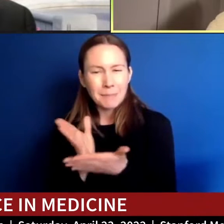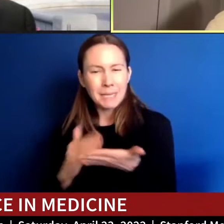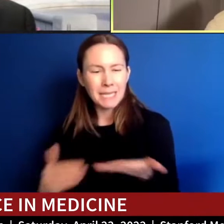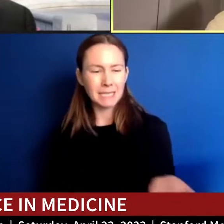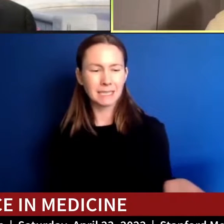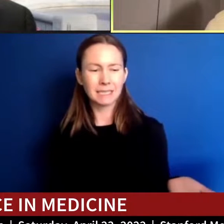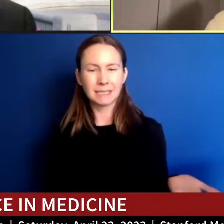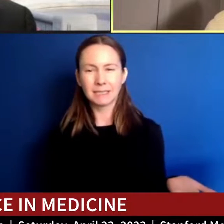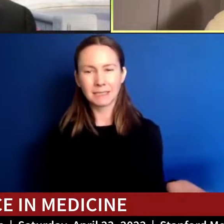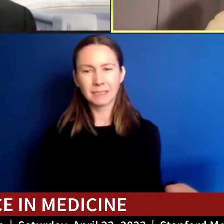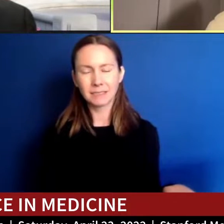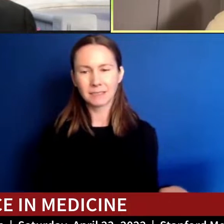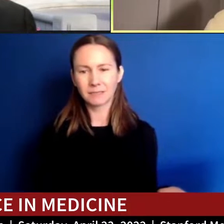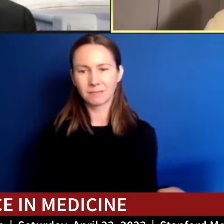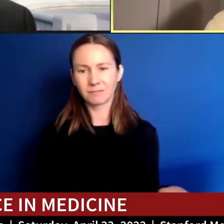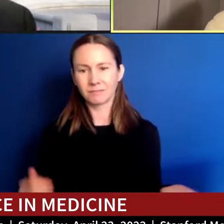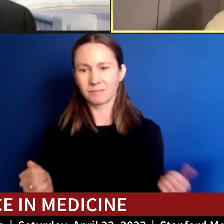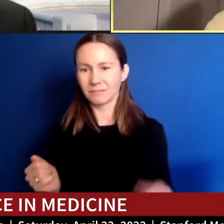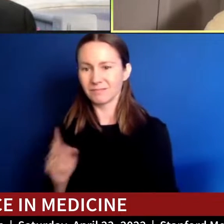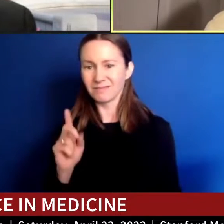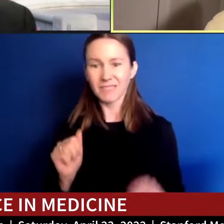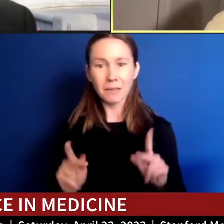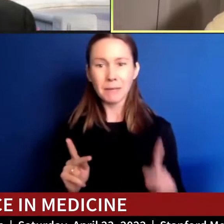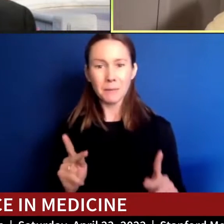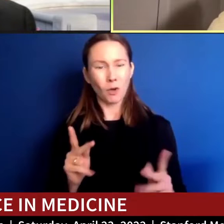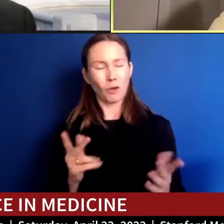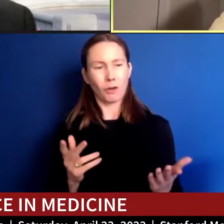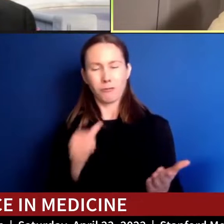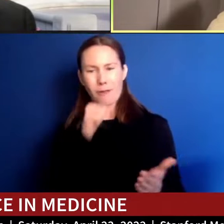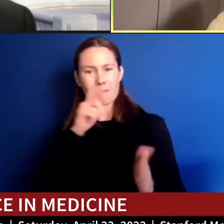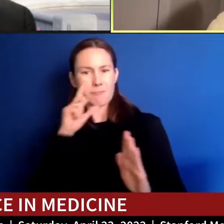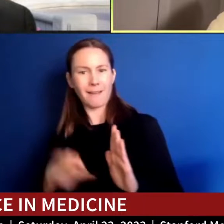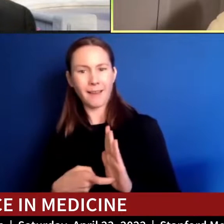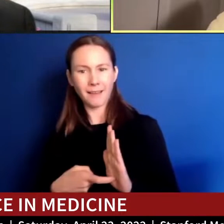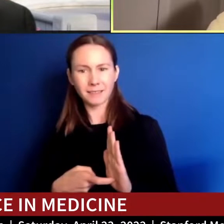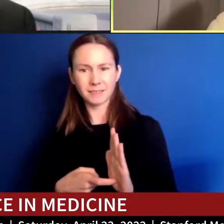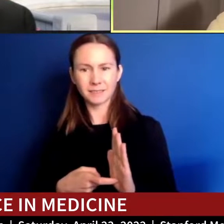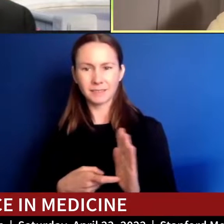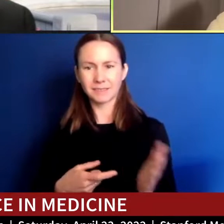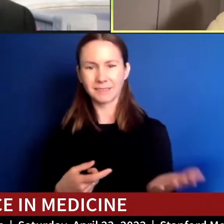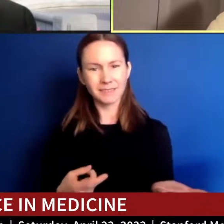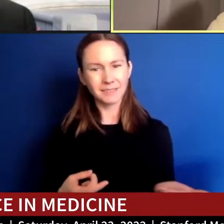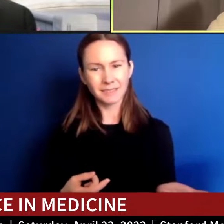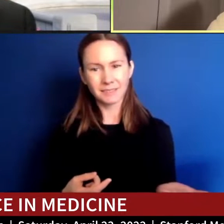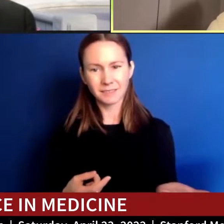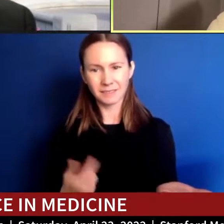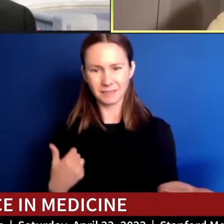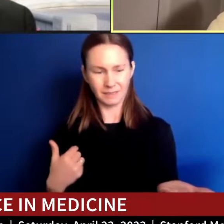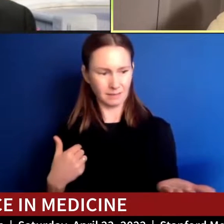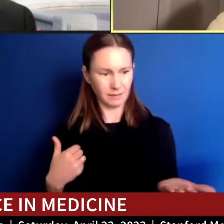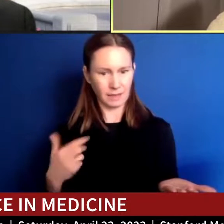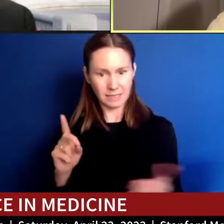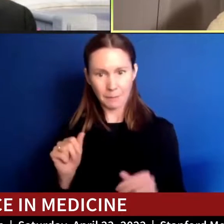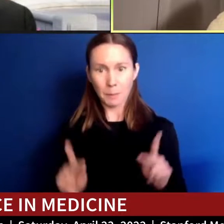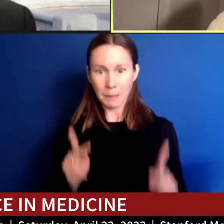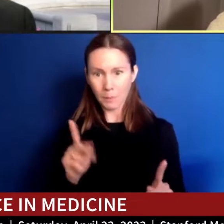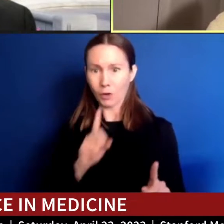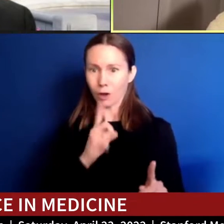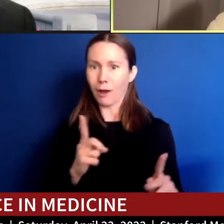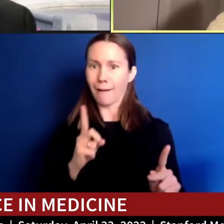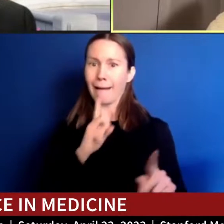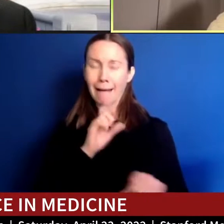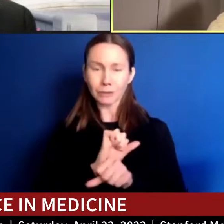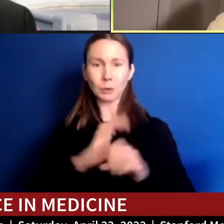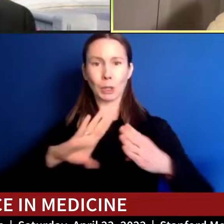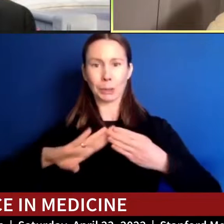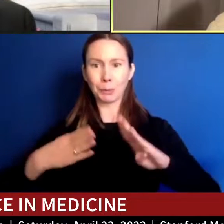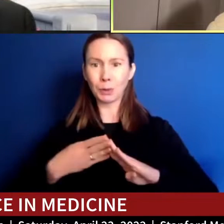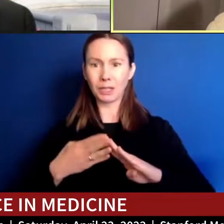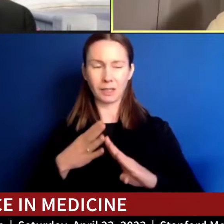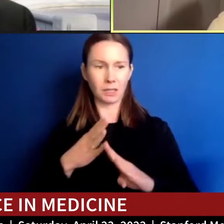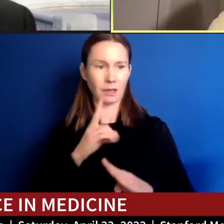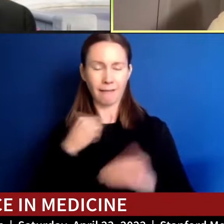non-disabled people do not recognize, disabled people as an actual community and culture. And